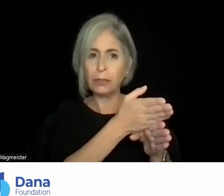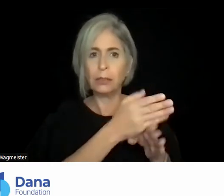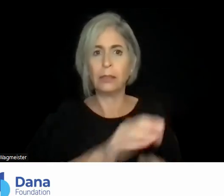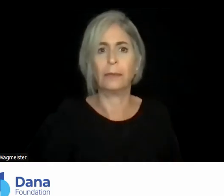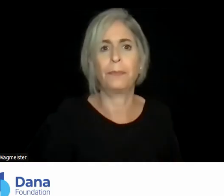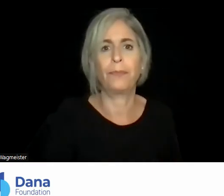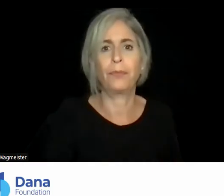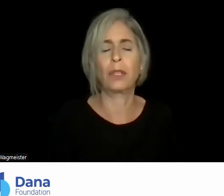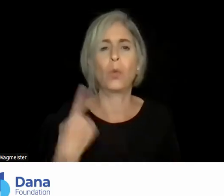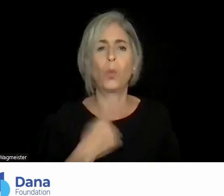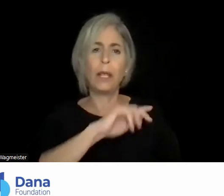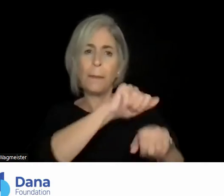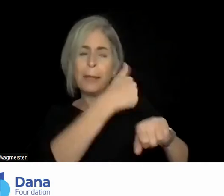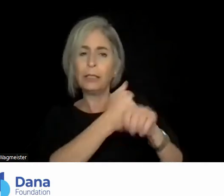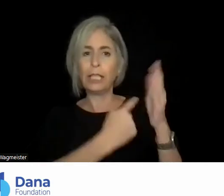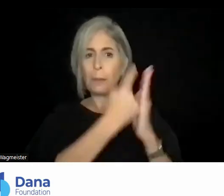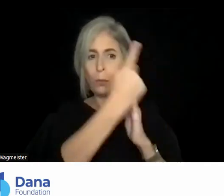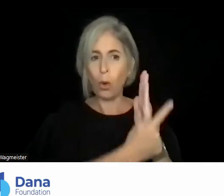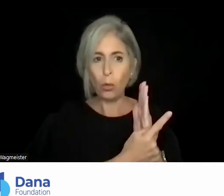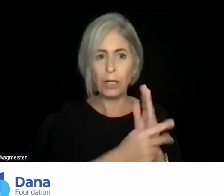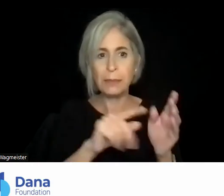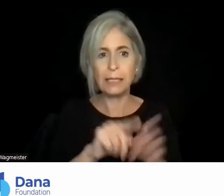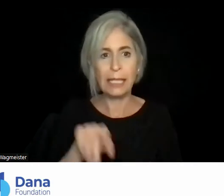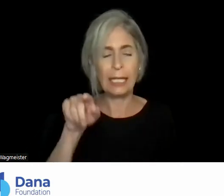s so much promise and as a neural scientist I'm so excited about where